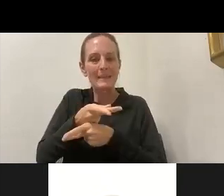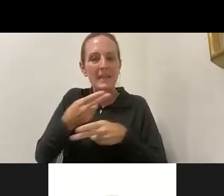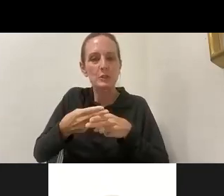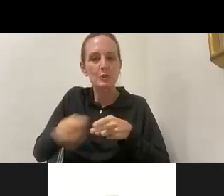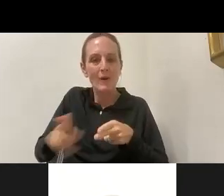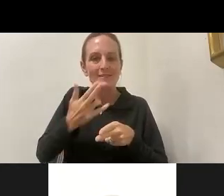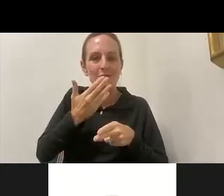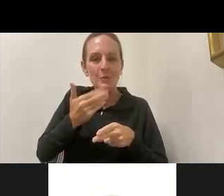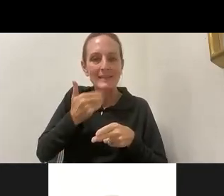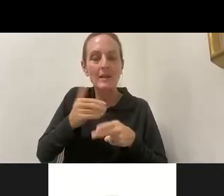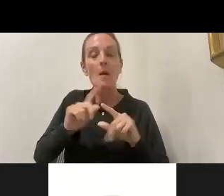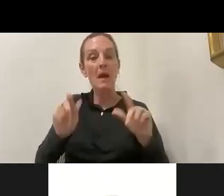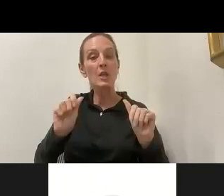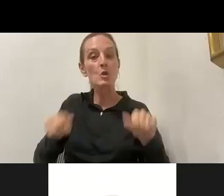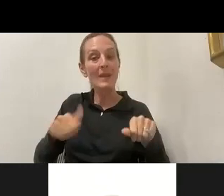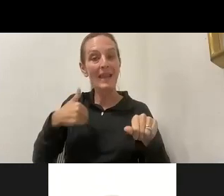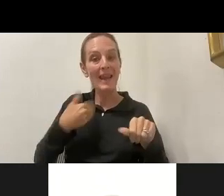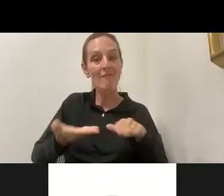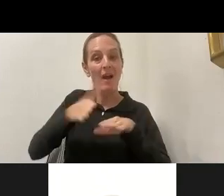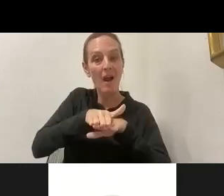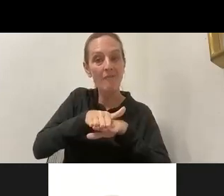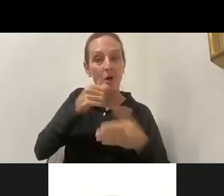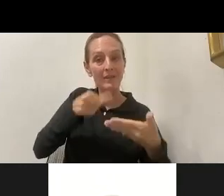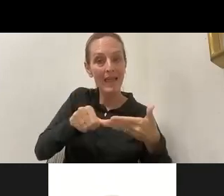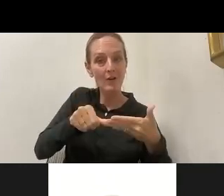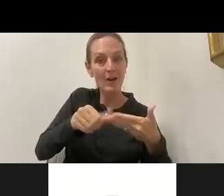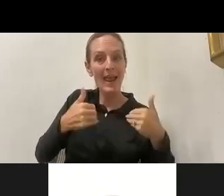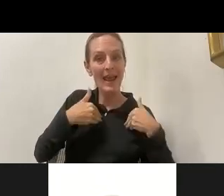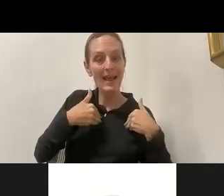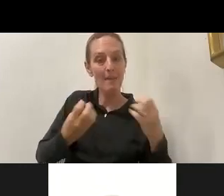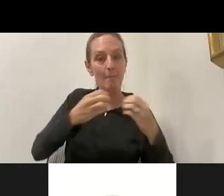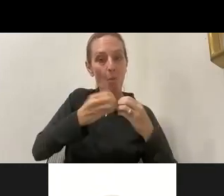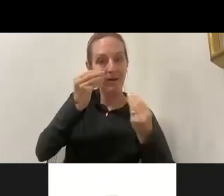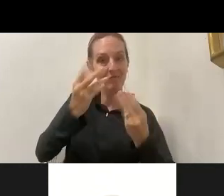quite often and have more information on what the project is and who’s involved. But again, you